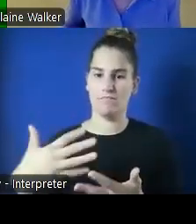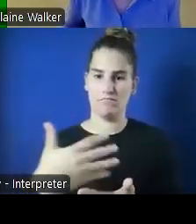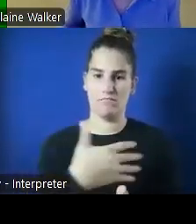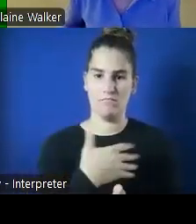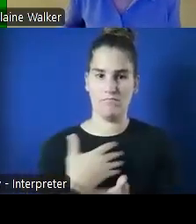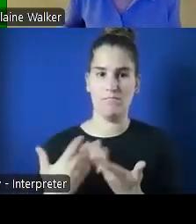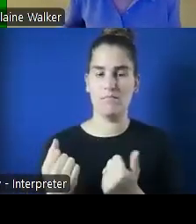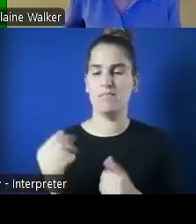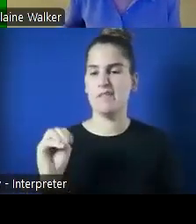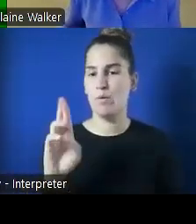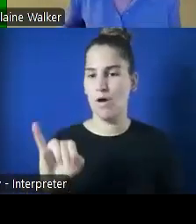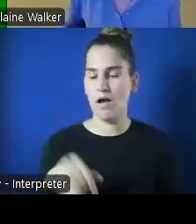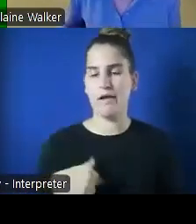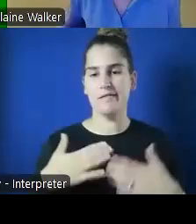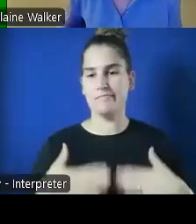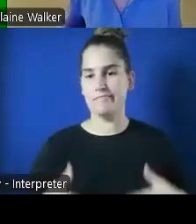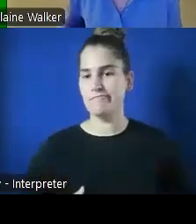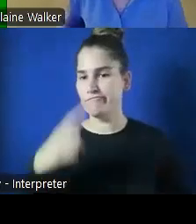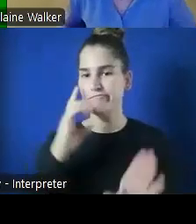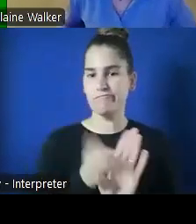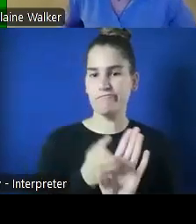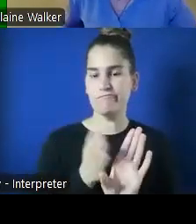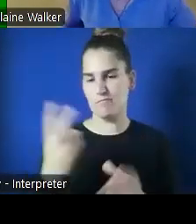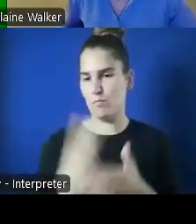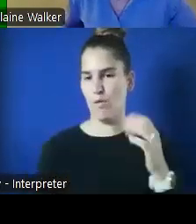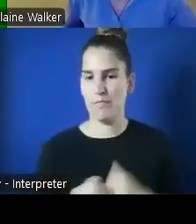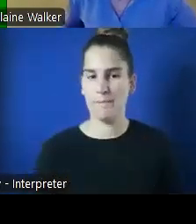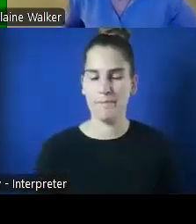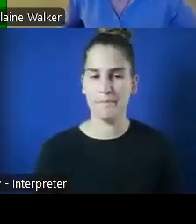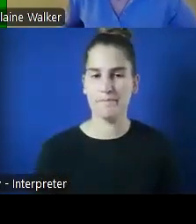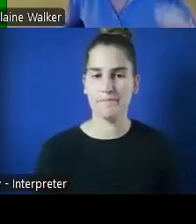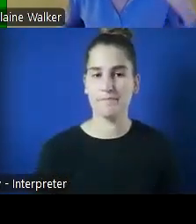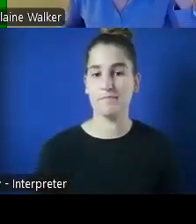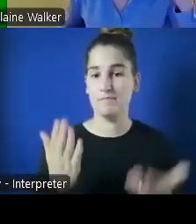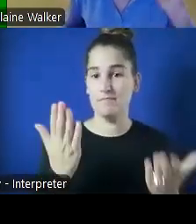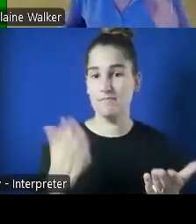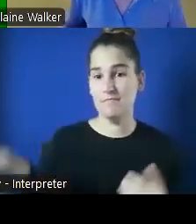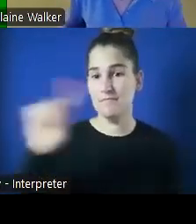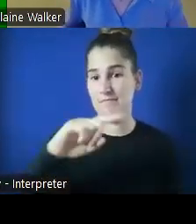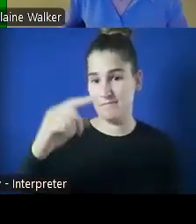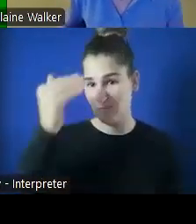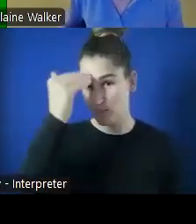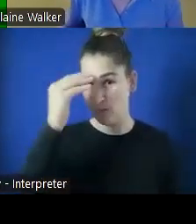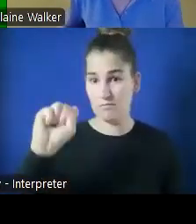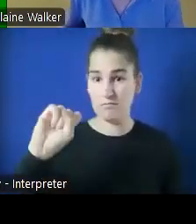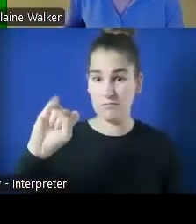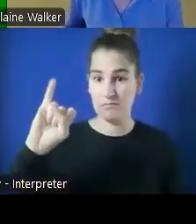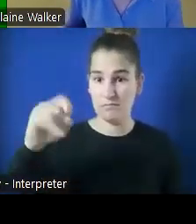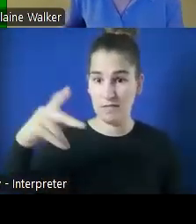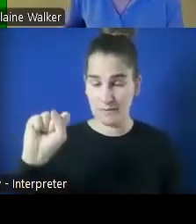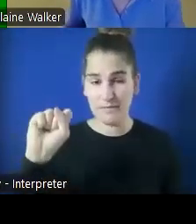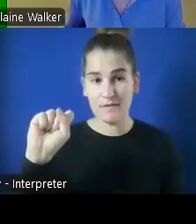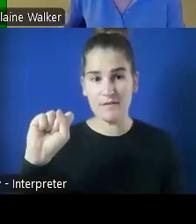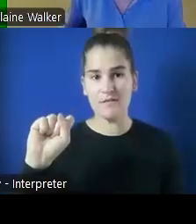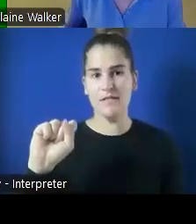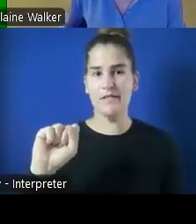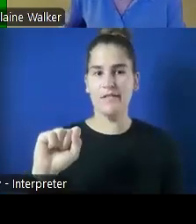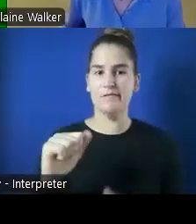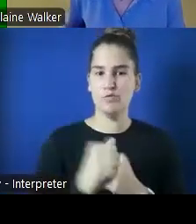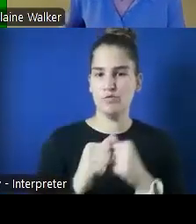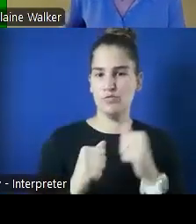MRI um some of you are familiar with the sips the structured interview for psychosis RIS syndromes